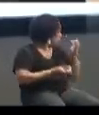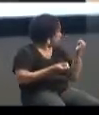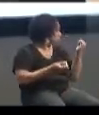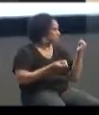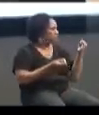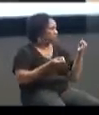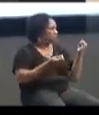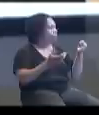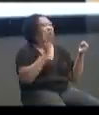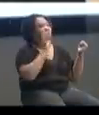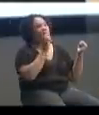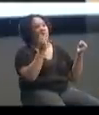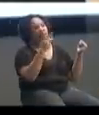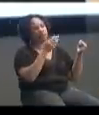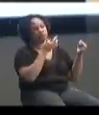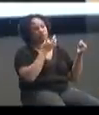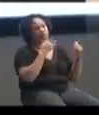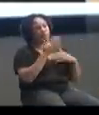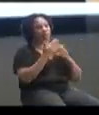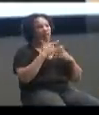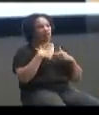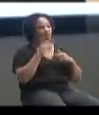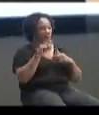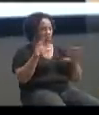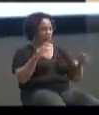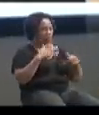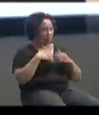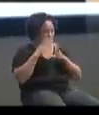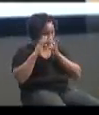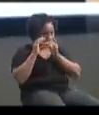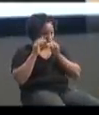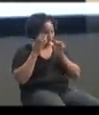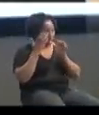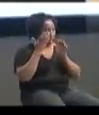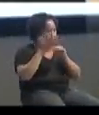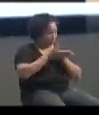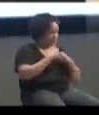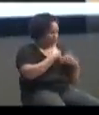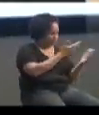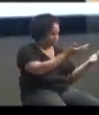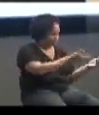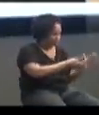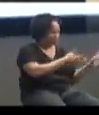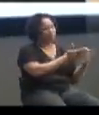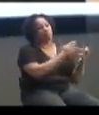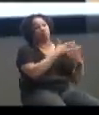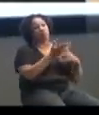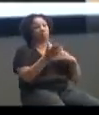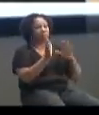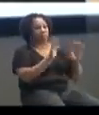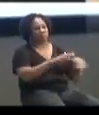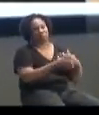OKAY. ALL RIGHT. APPARENTLY I WAS SUPPOSED TO DO MY REMARKS AFTER I INTRODUCED MICHELLE.